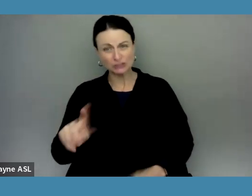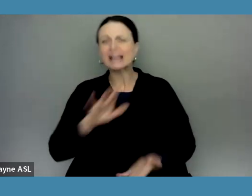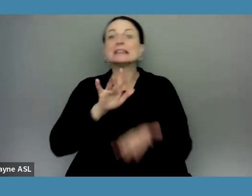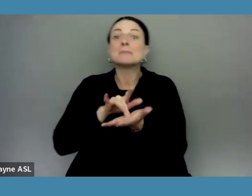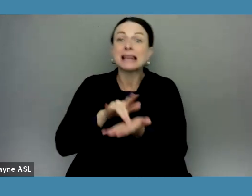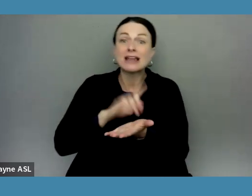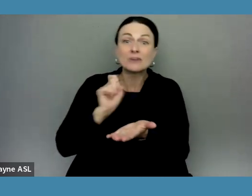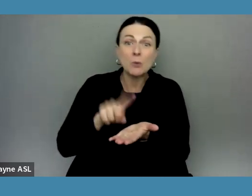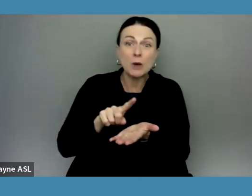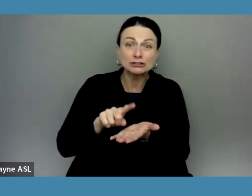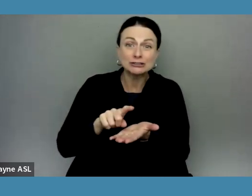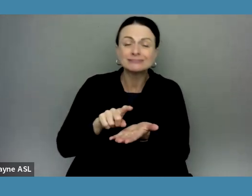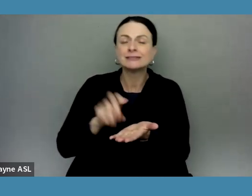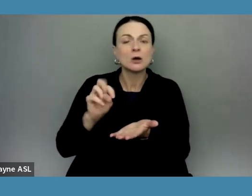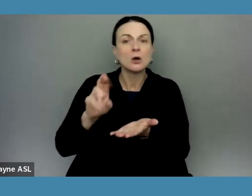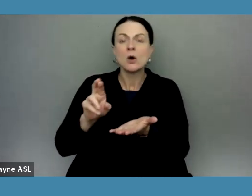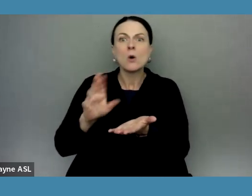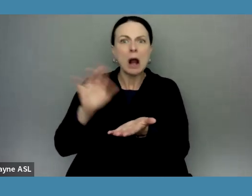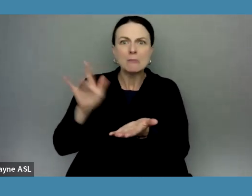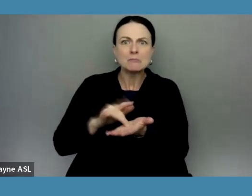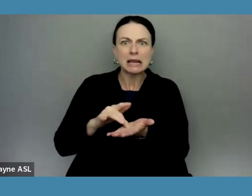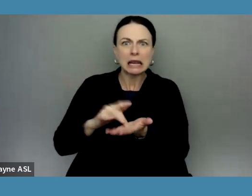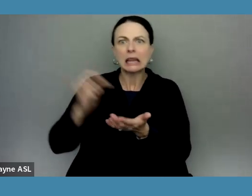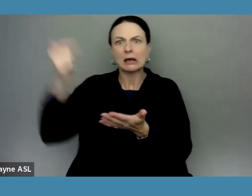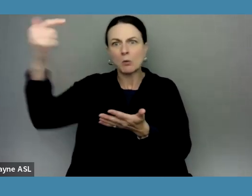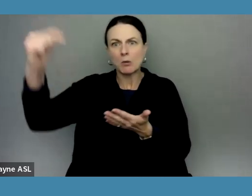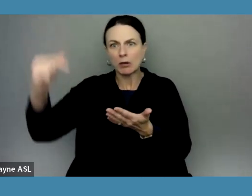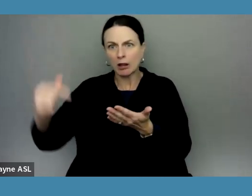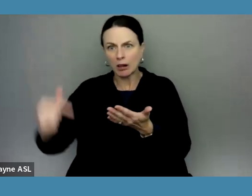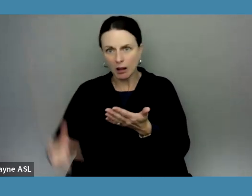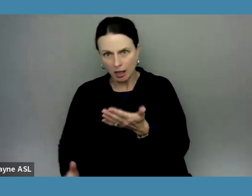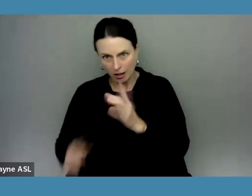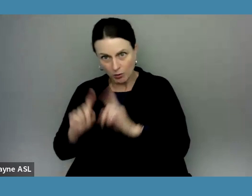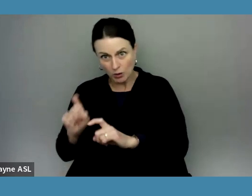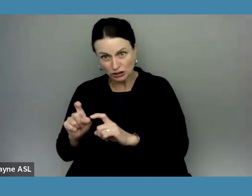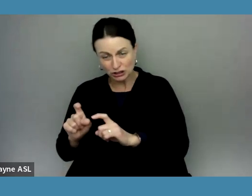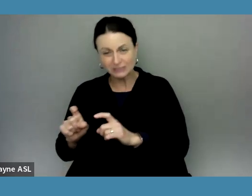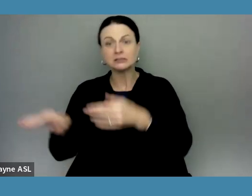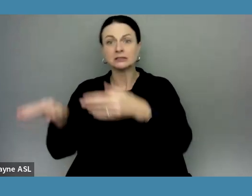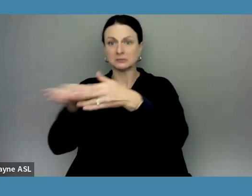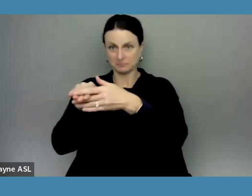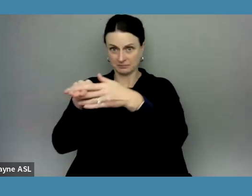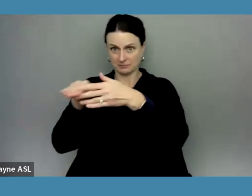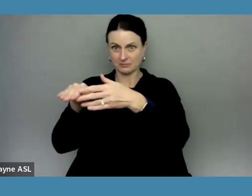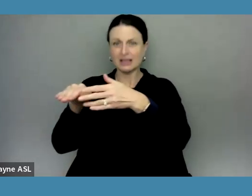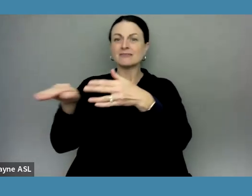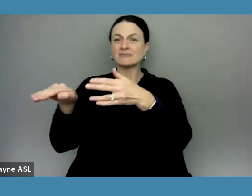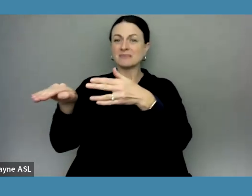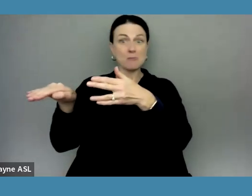or if it's in the middle of a line of questions for that to be finished before a break is taken.